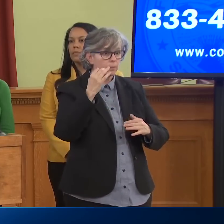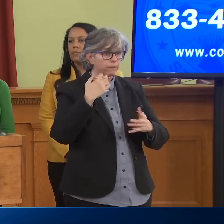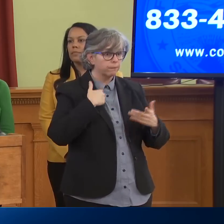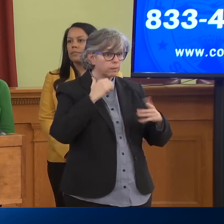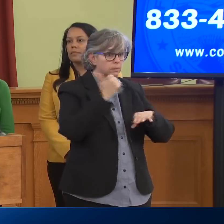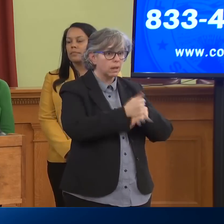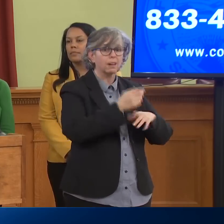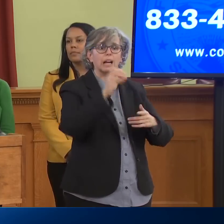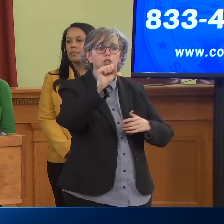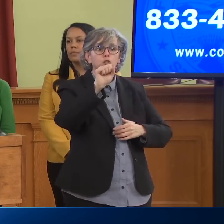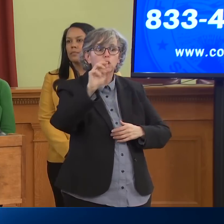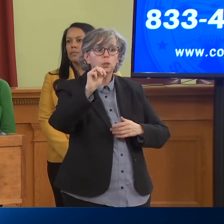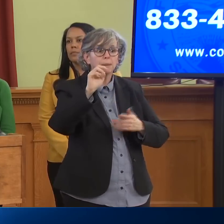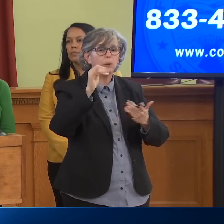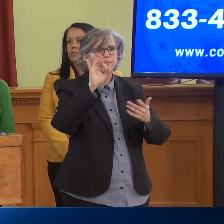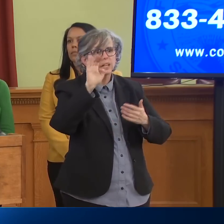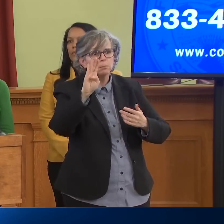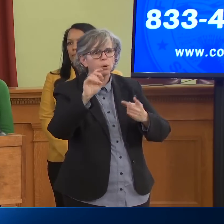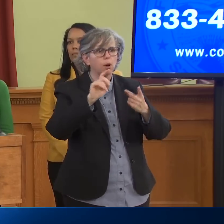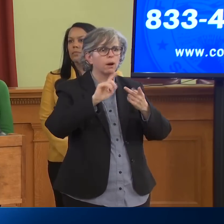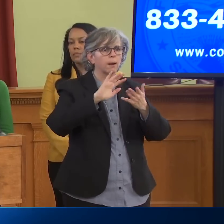IF YOU'RE IN A POSITION TO